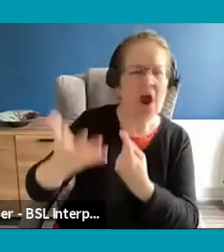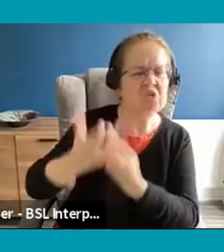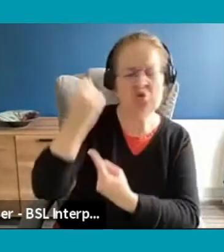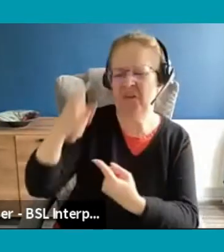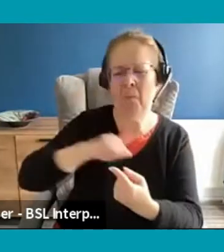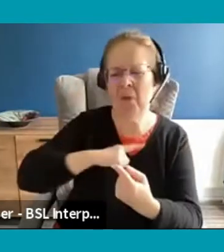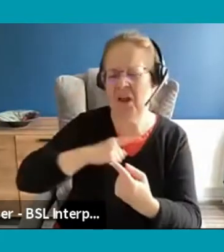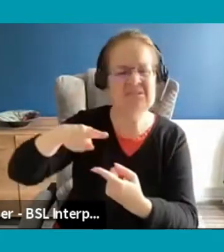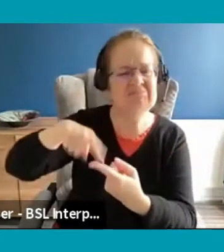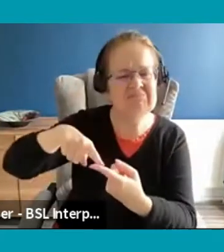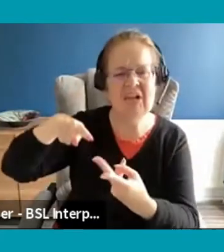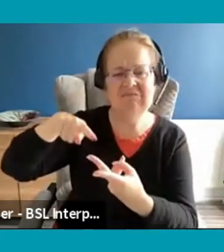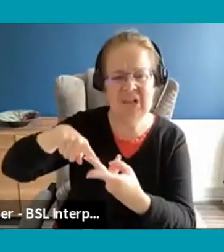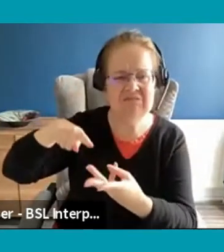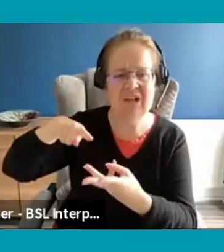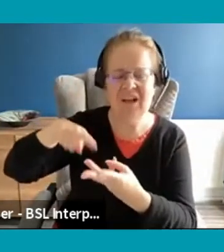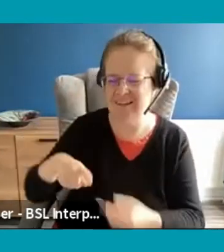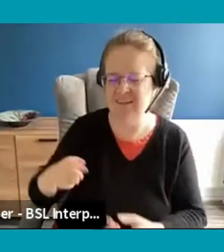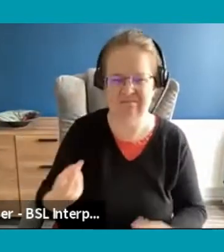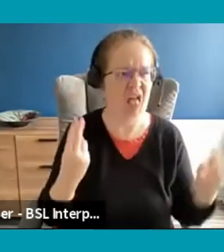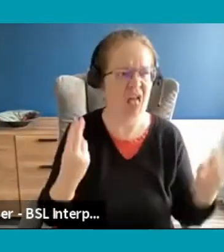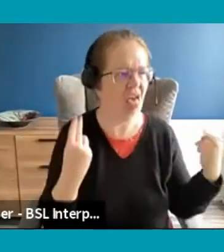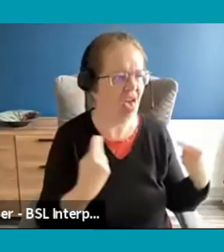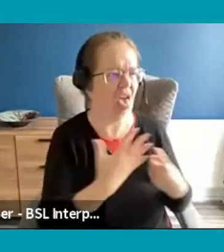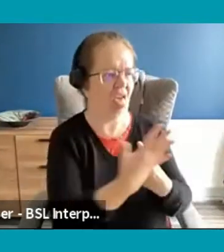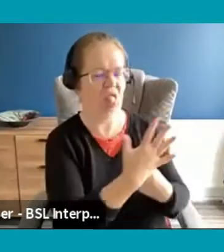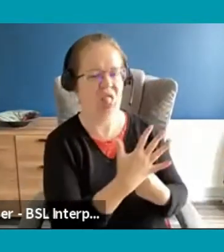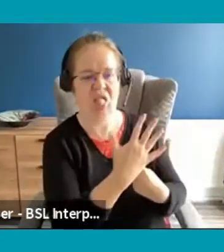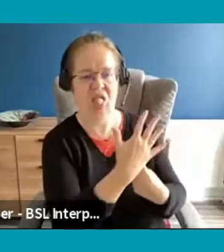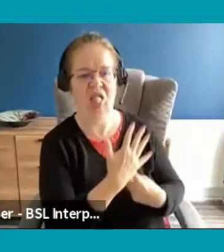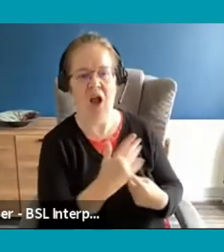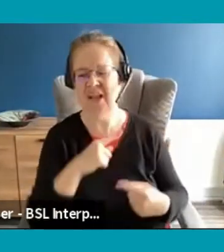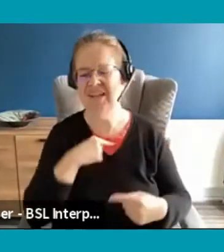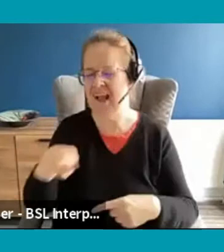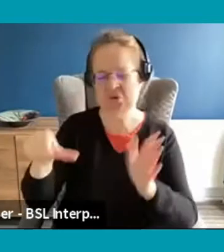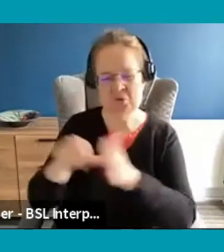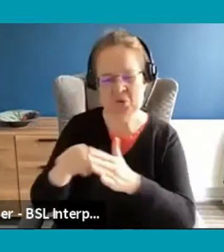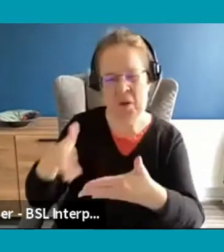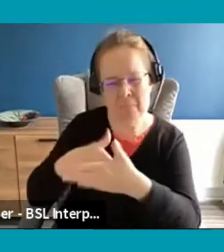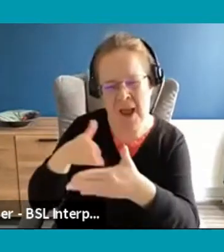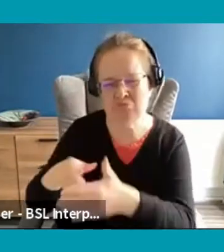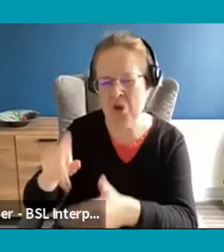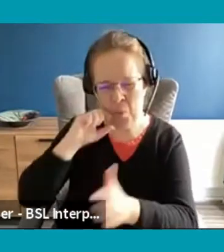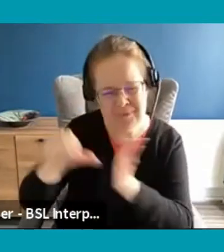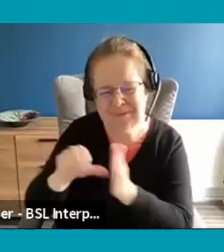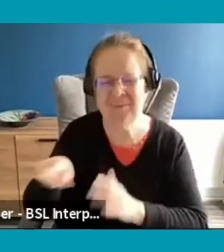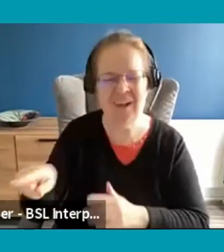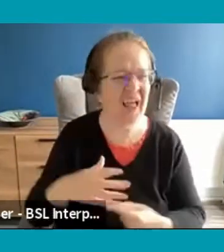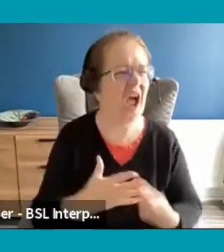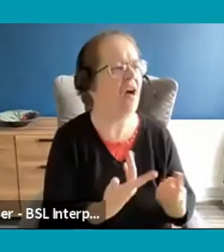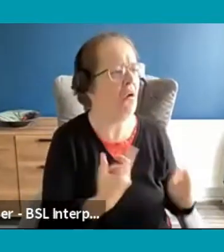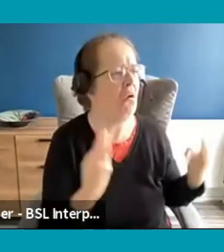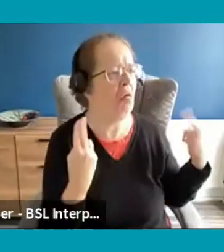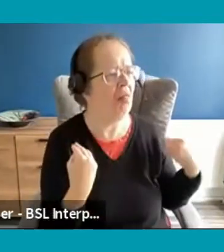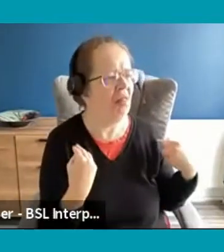barriers that pretty much other people put in front of him, not himself so when he came to DPD we work with him.